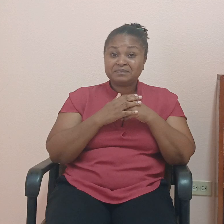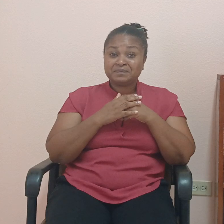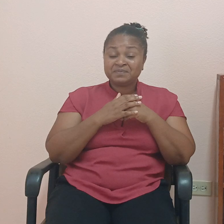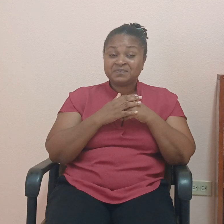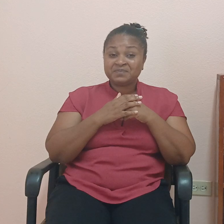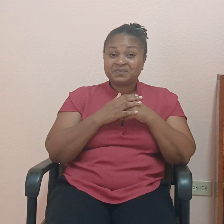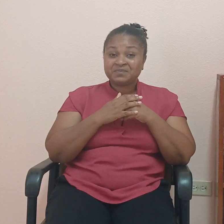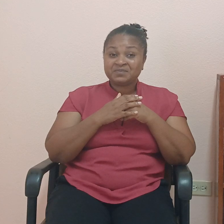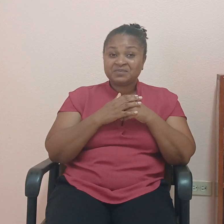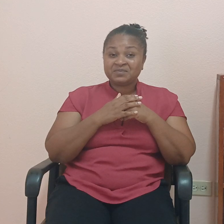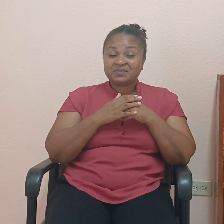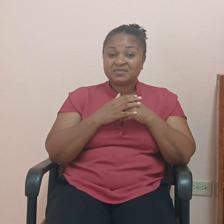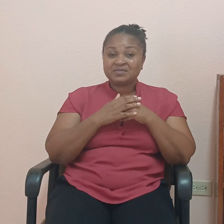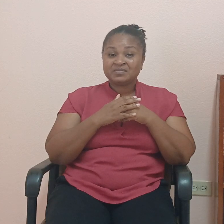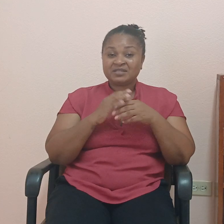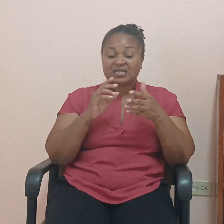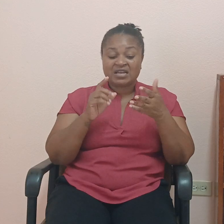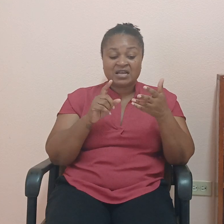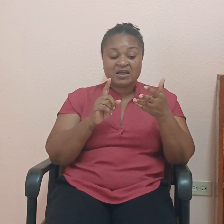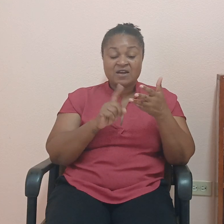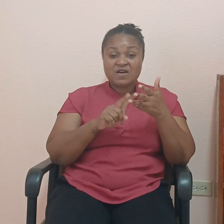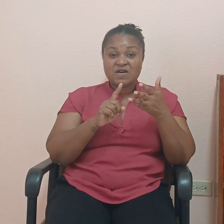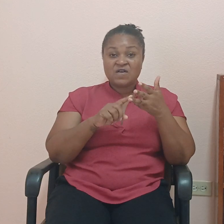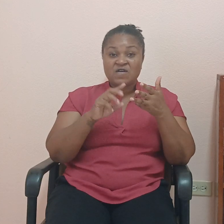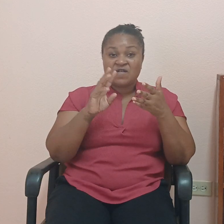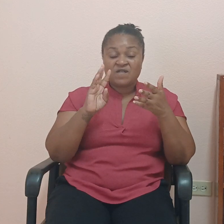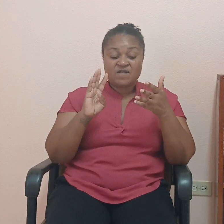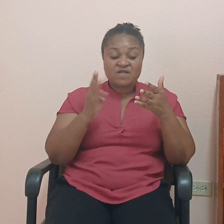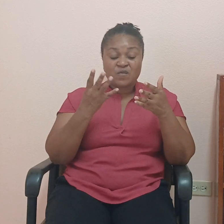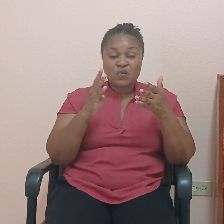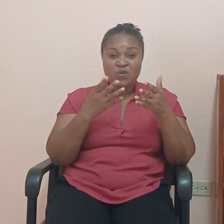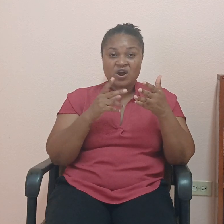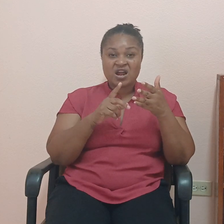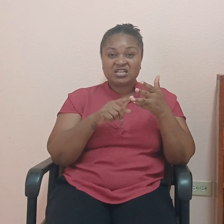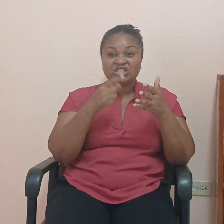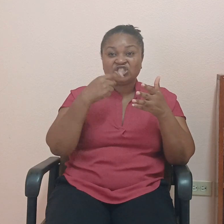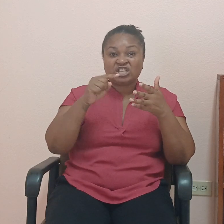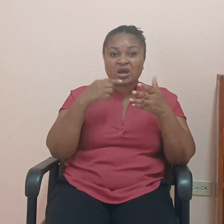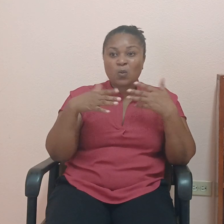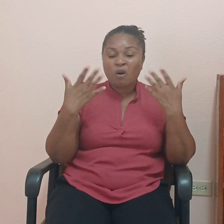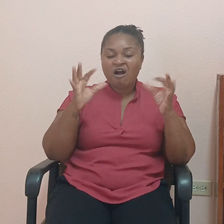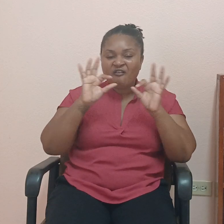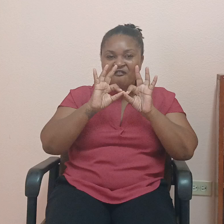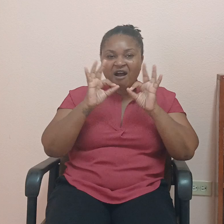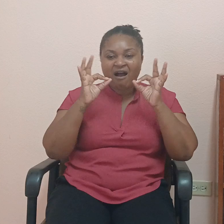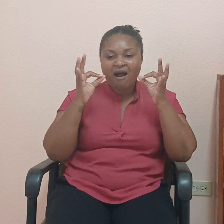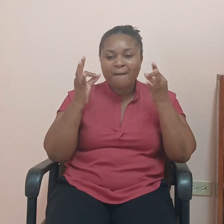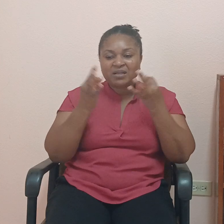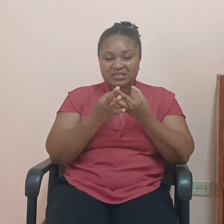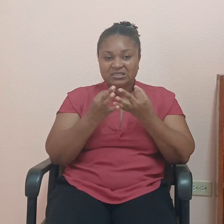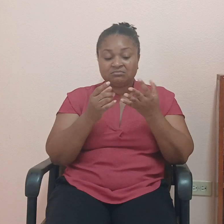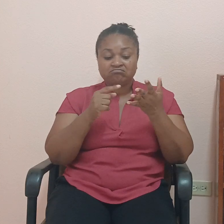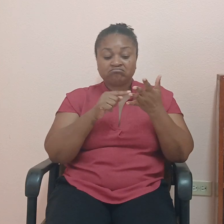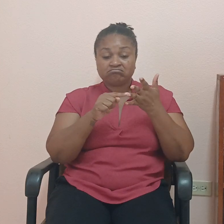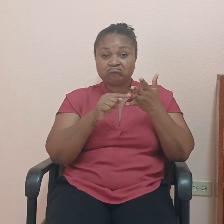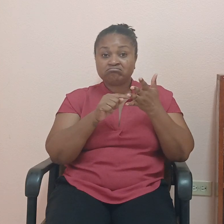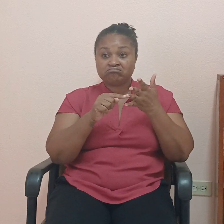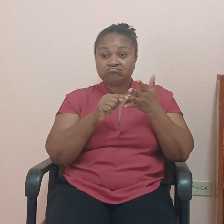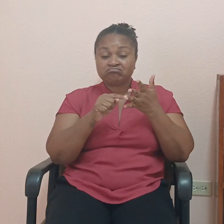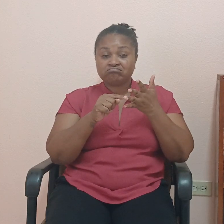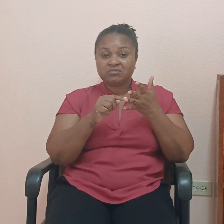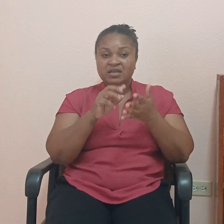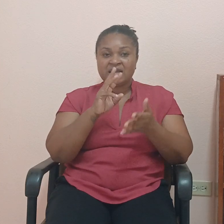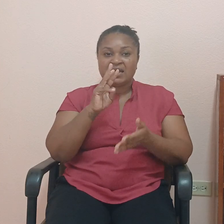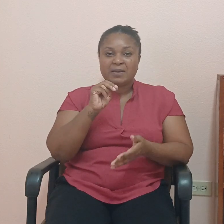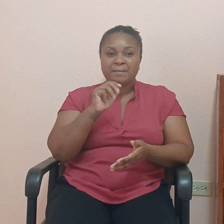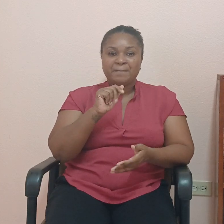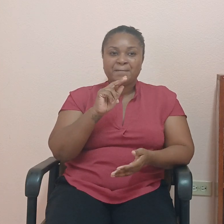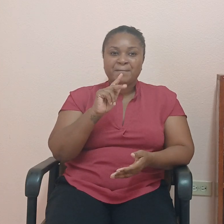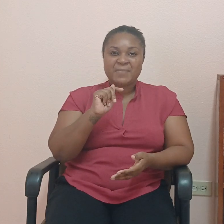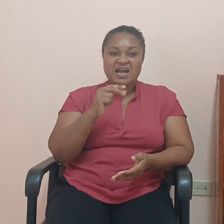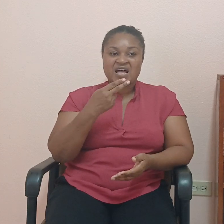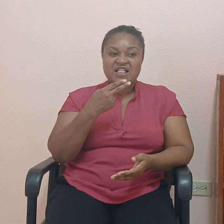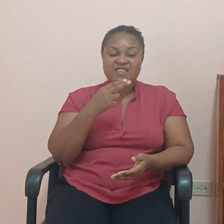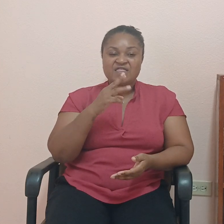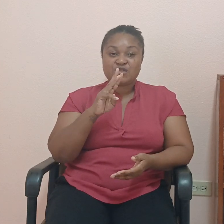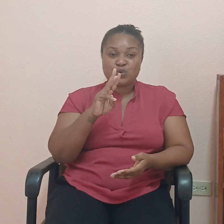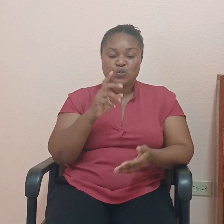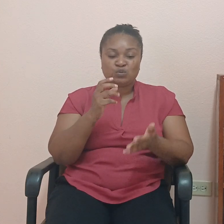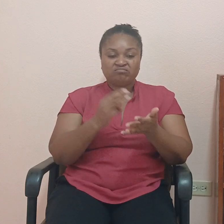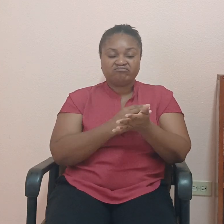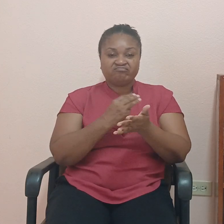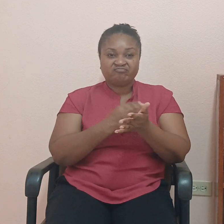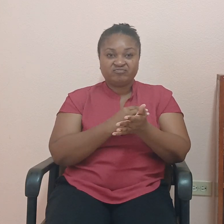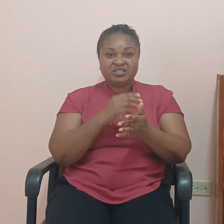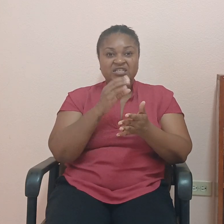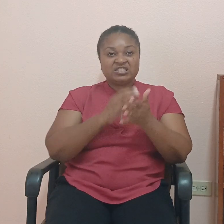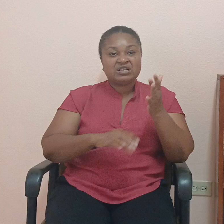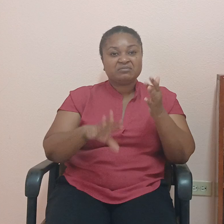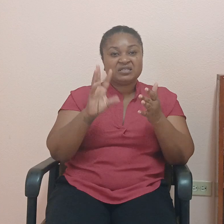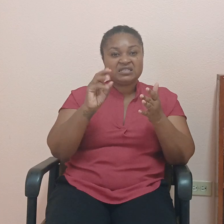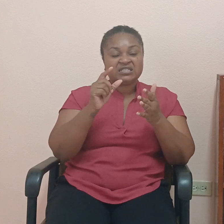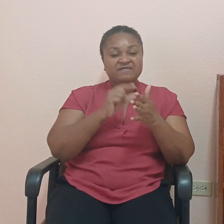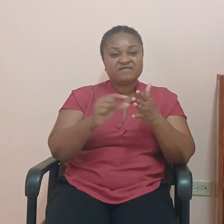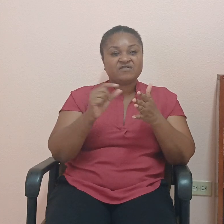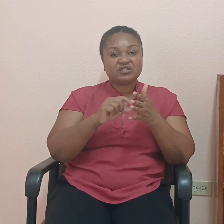THE FAMILY CHECK (READ MATTHEW 6:31-32)